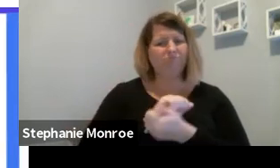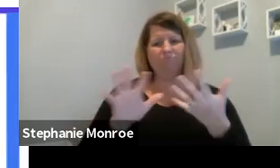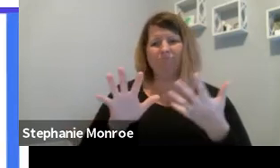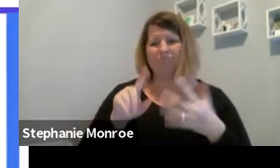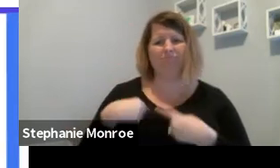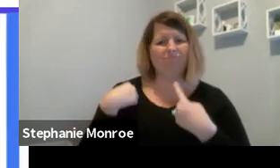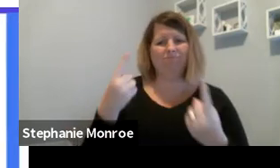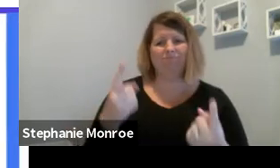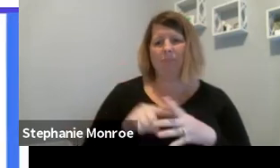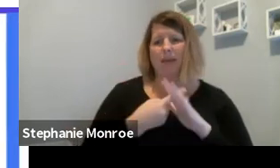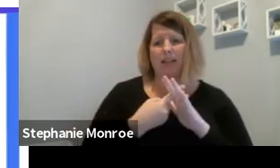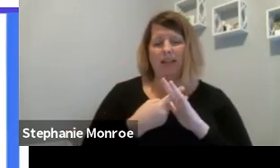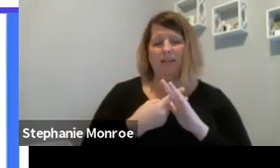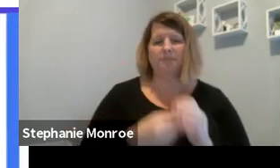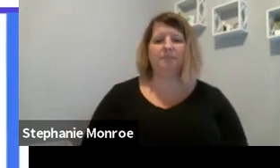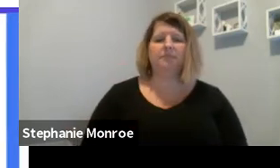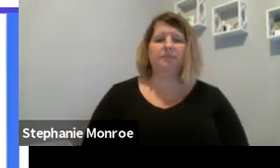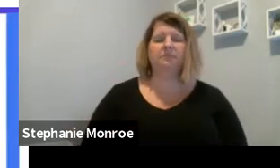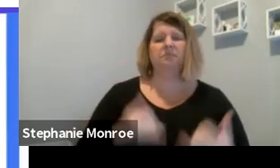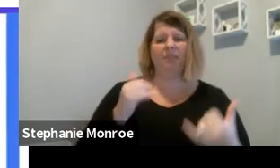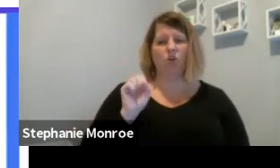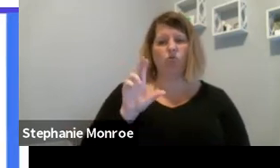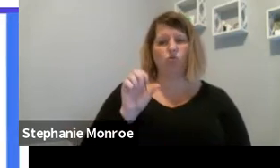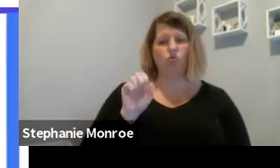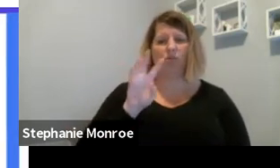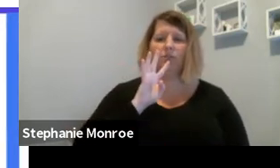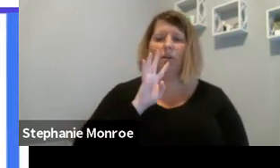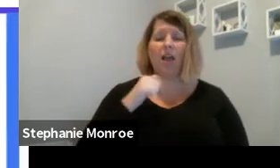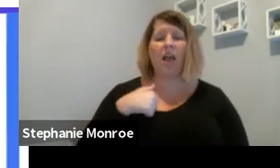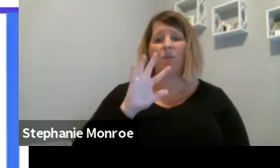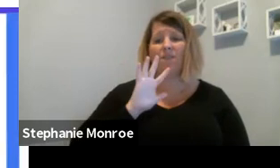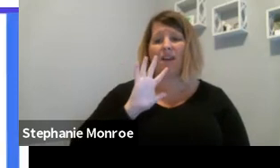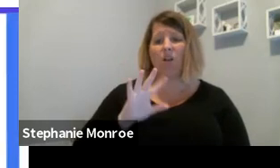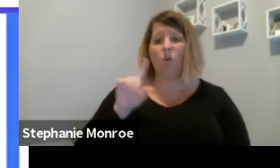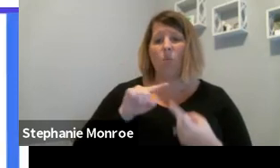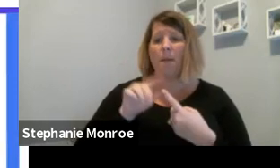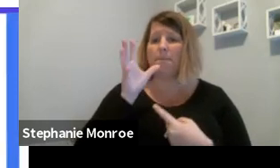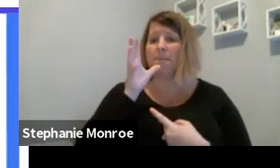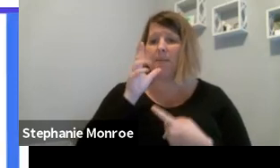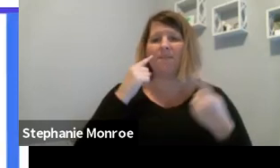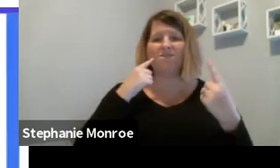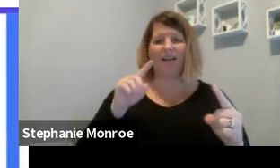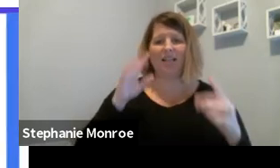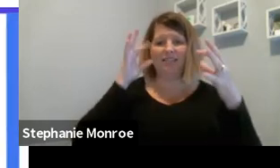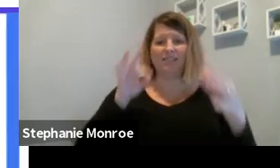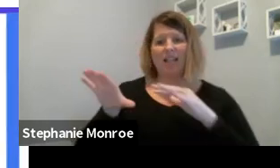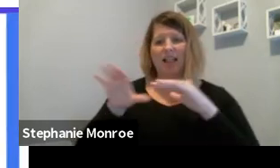I was five years old when my mother finally decided to leave my dad, who was very abusive.